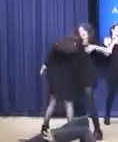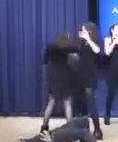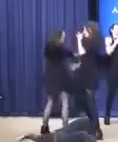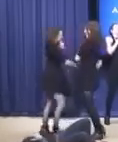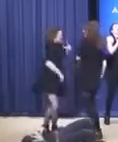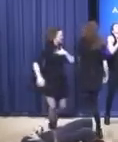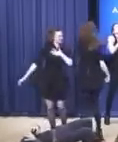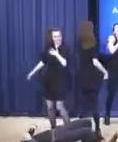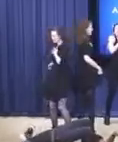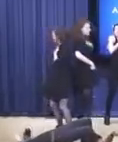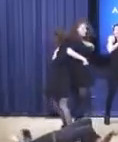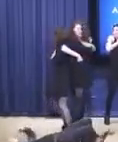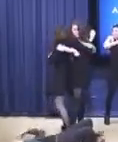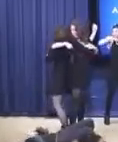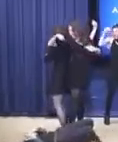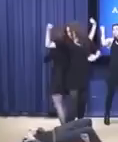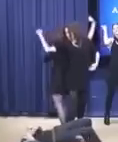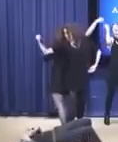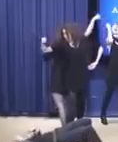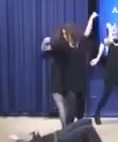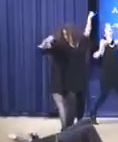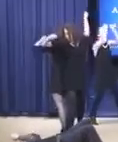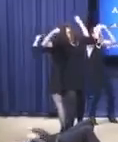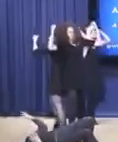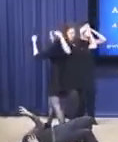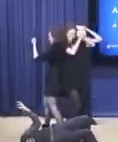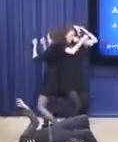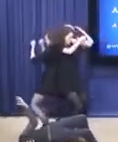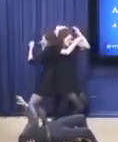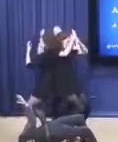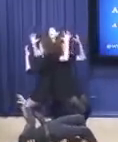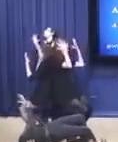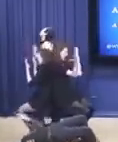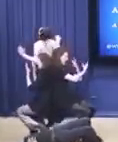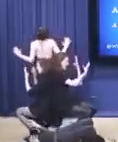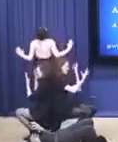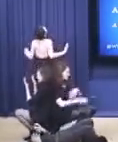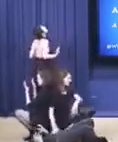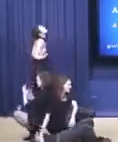Now, there- that's it- God, oh that's heaven.